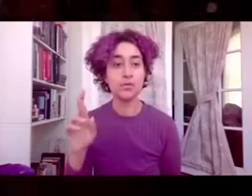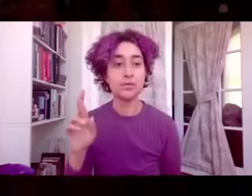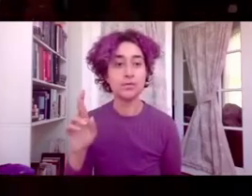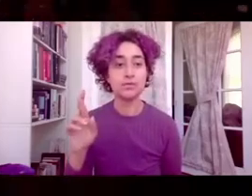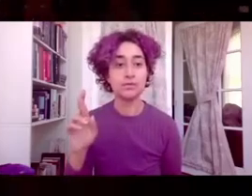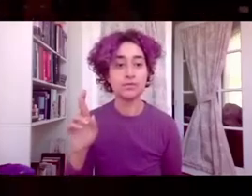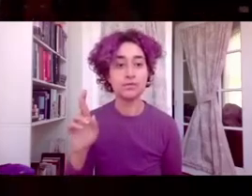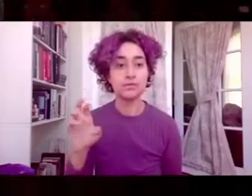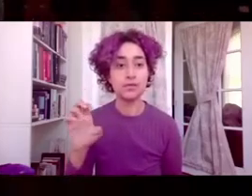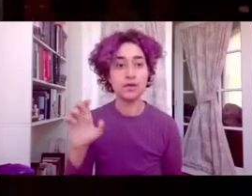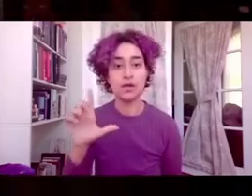Ella Jo Baker,